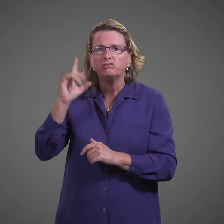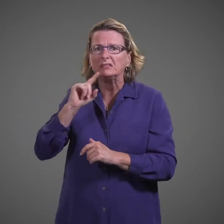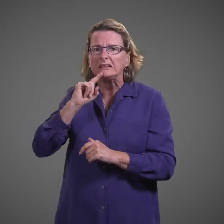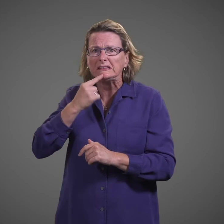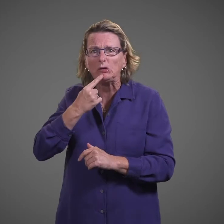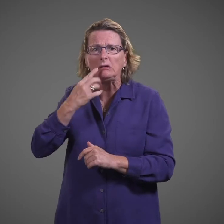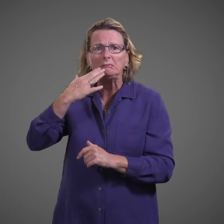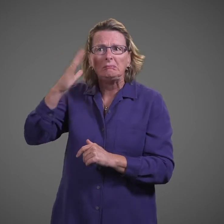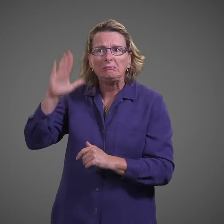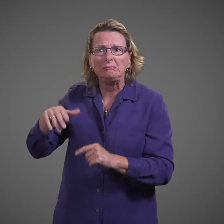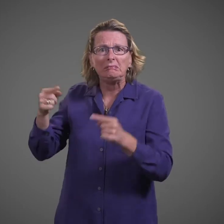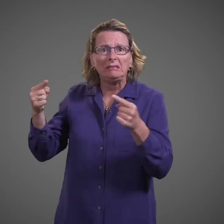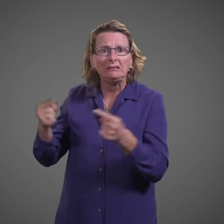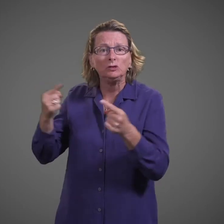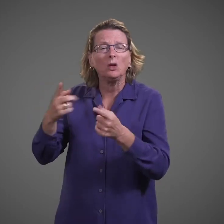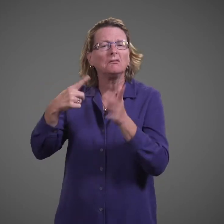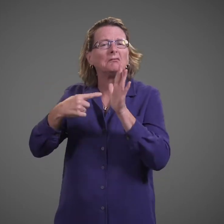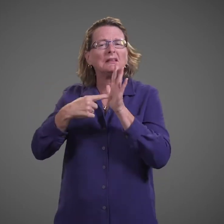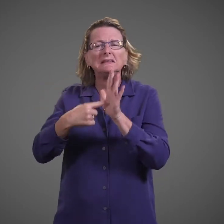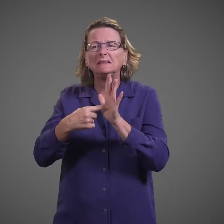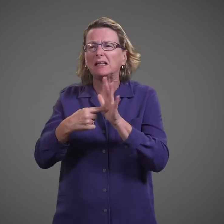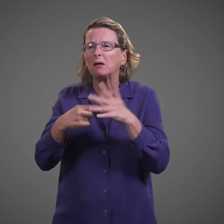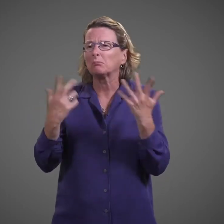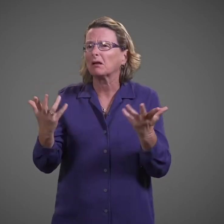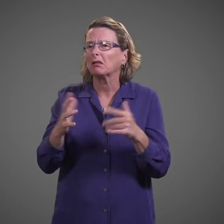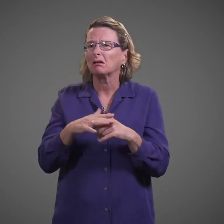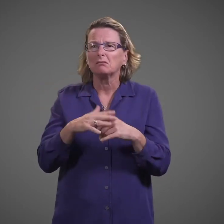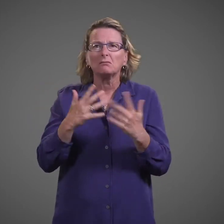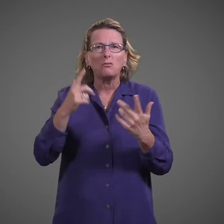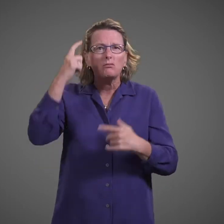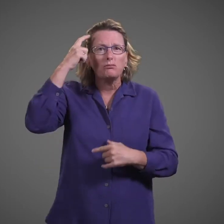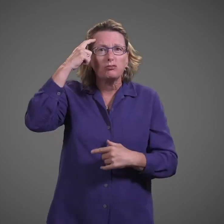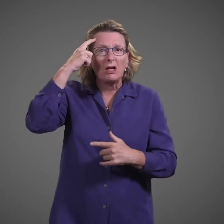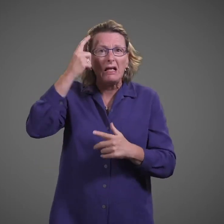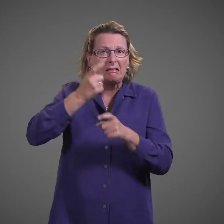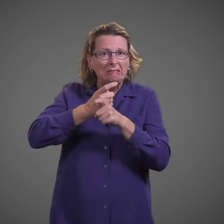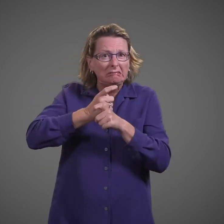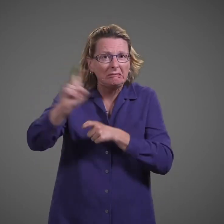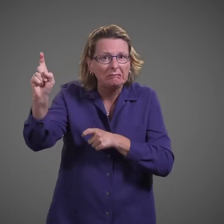Severe injuries might include brain damage,